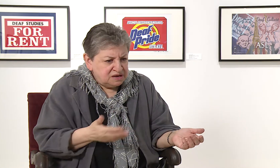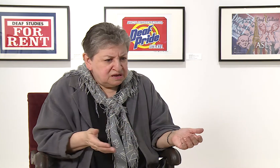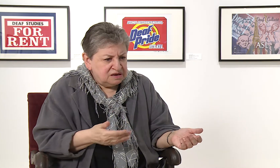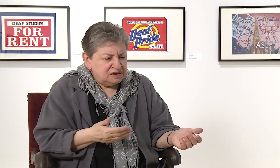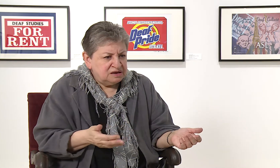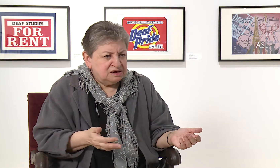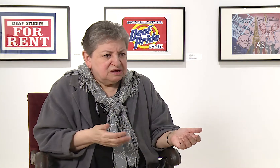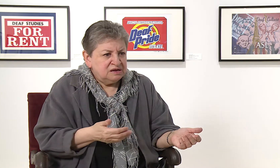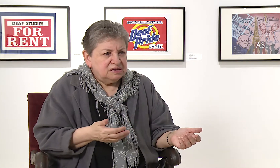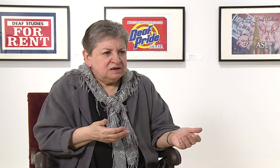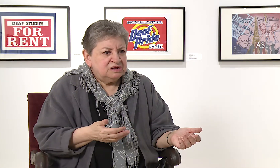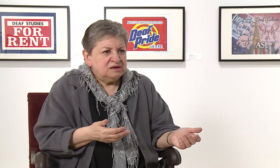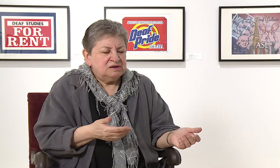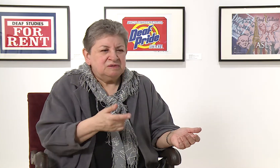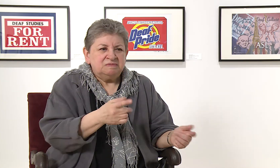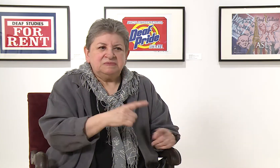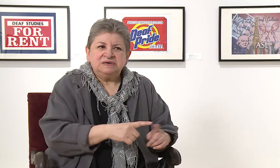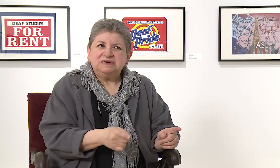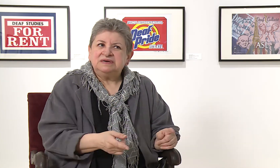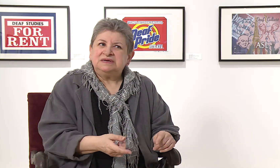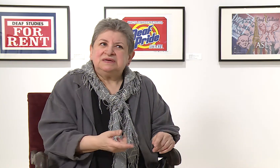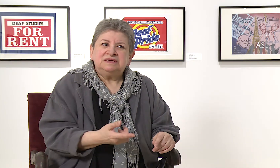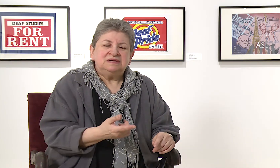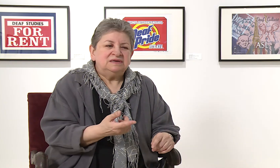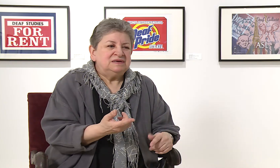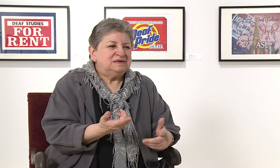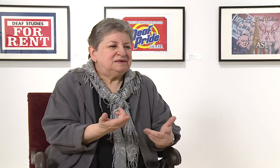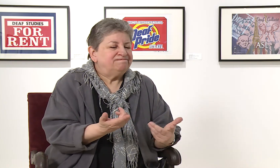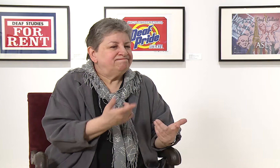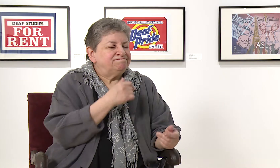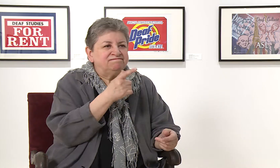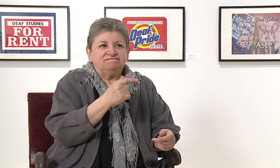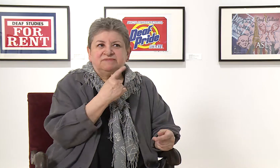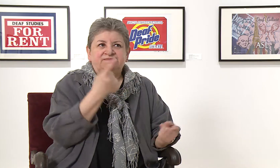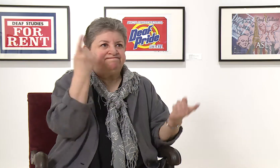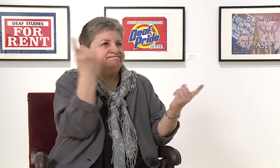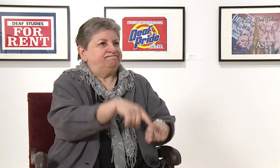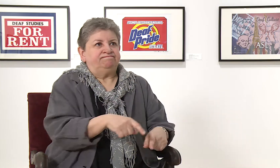Another art director who was also impressed with my work